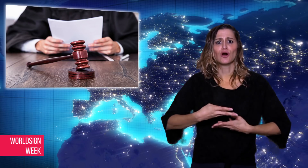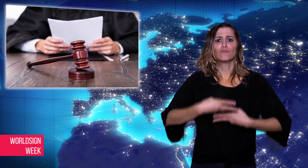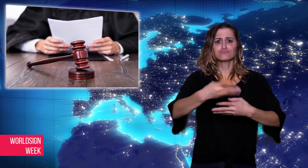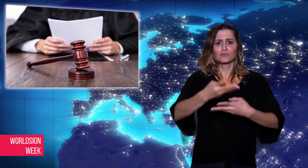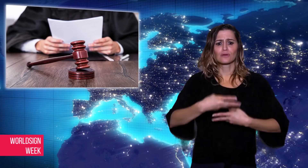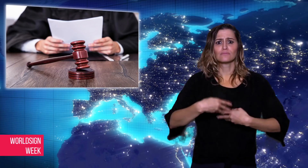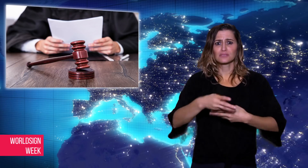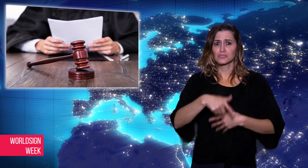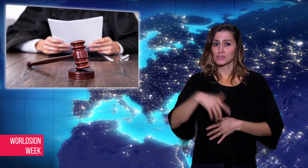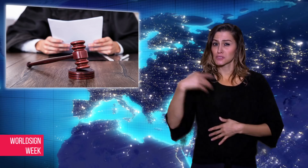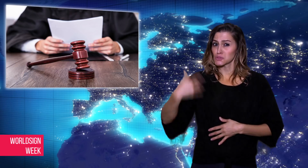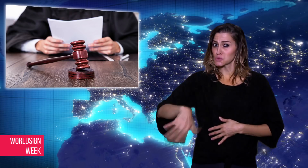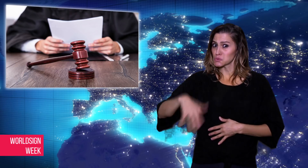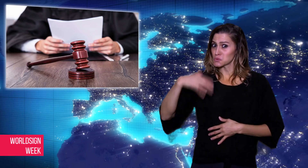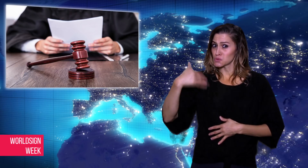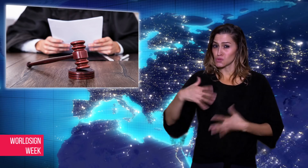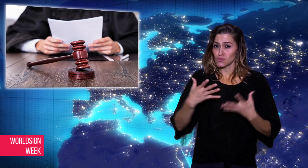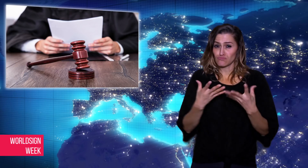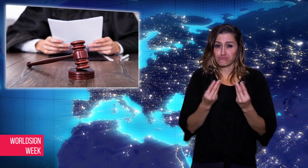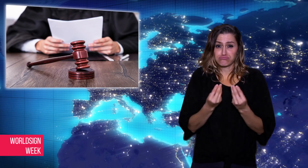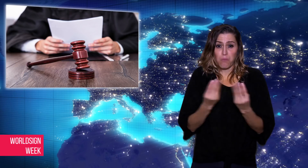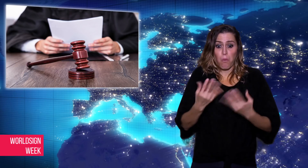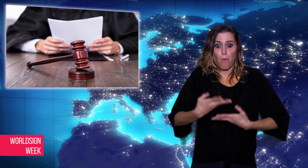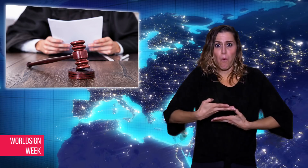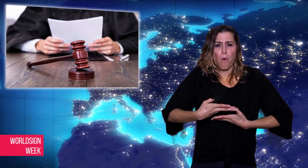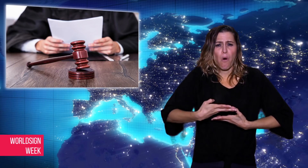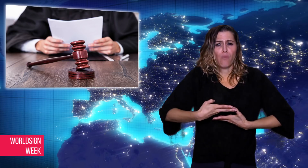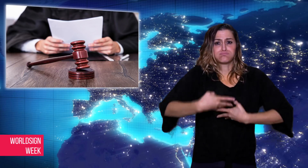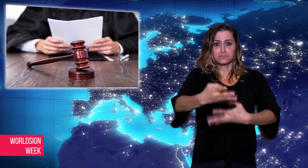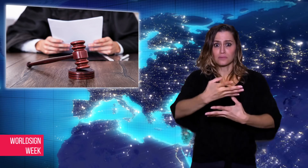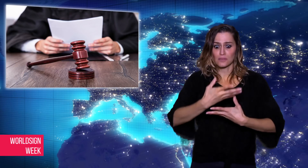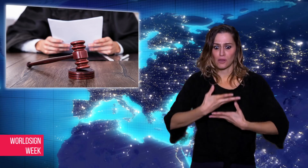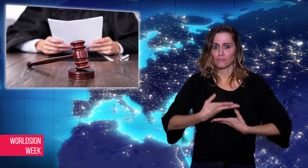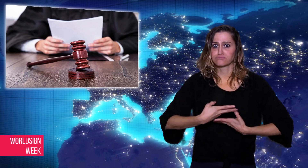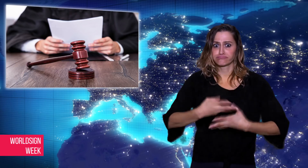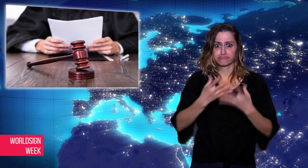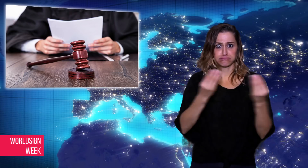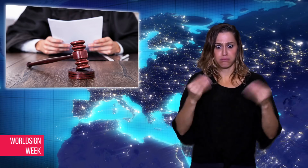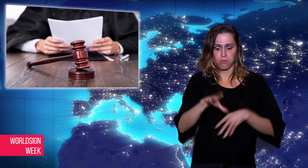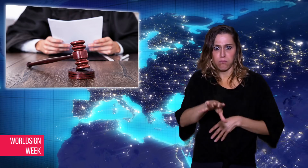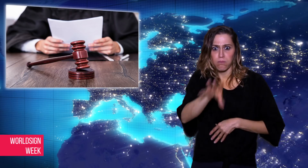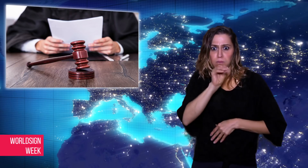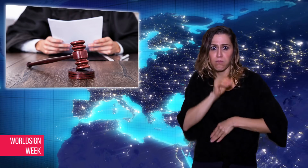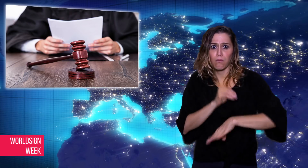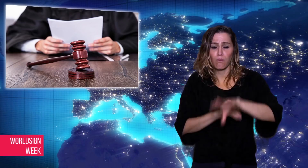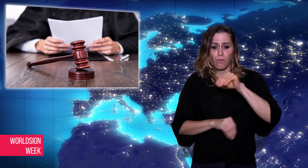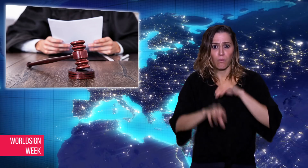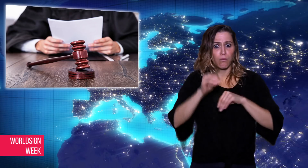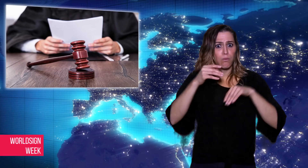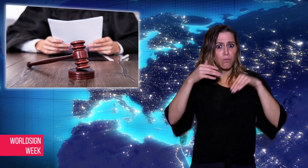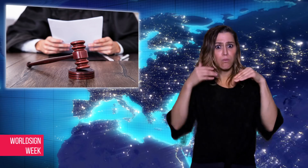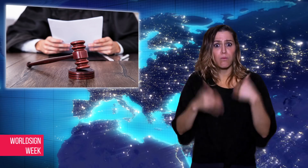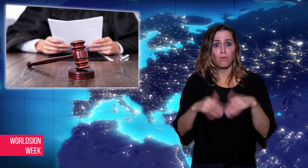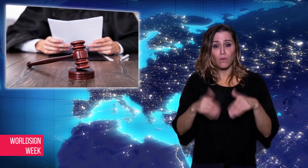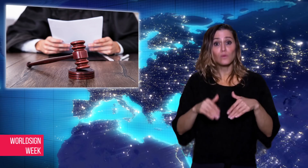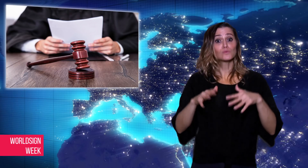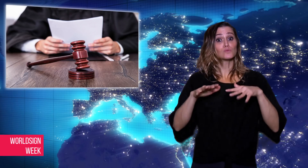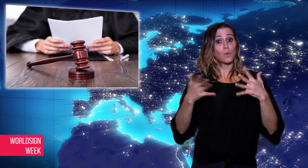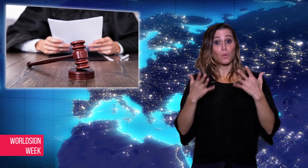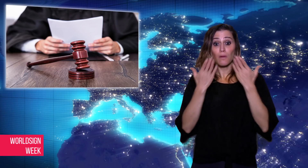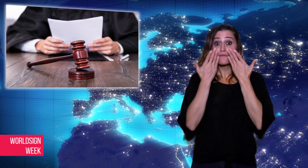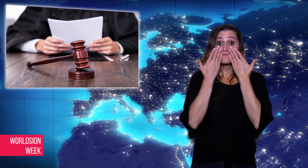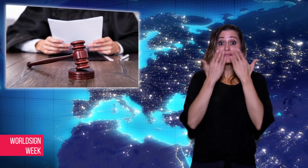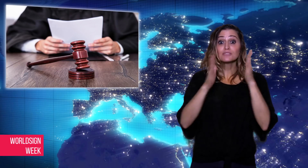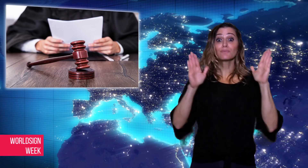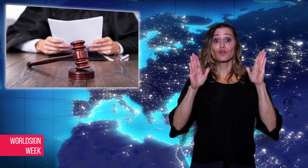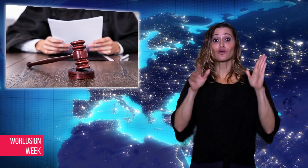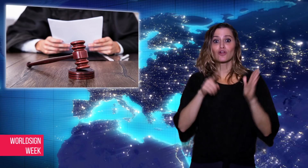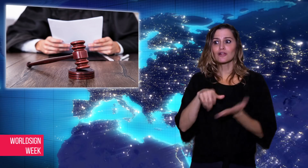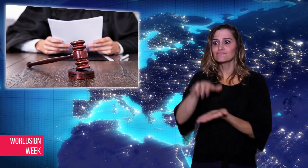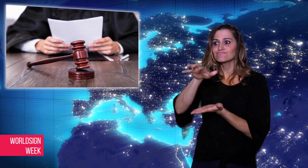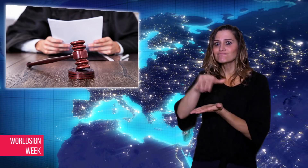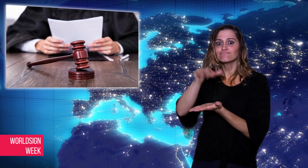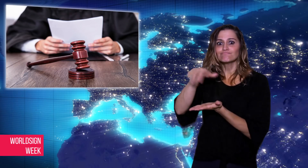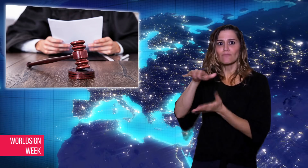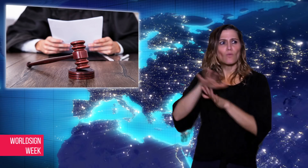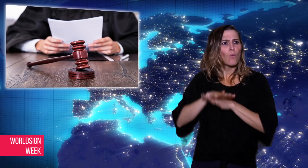María Farias said. Facebook says they